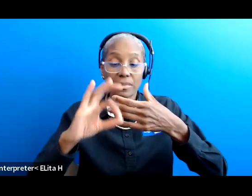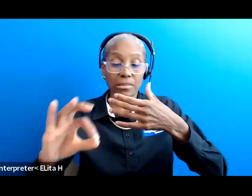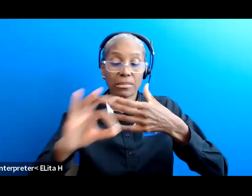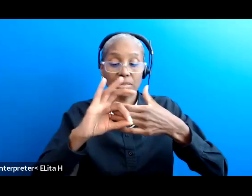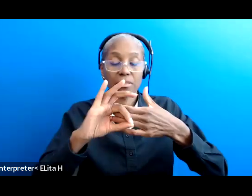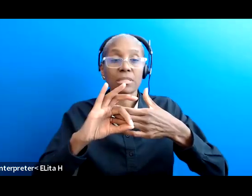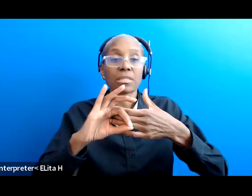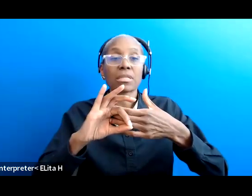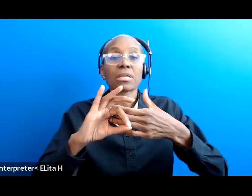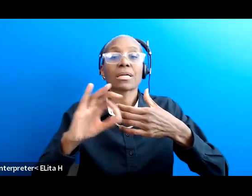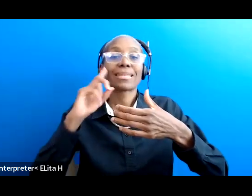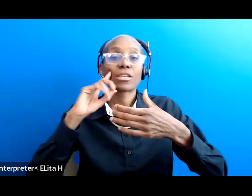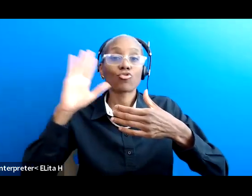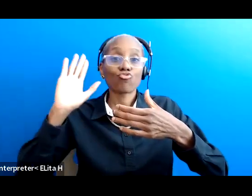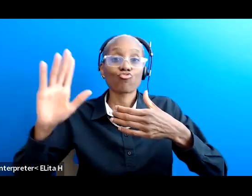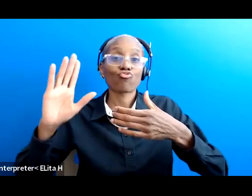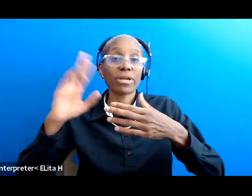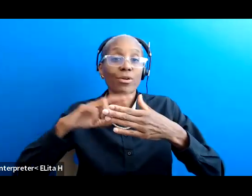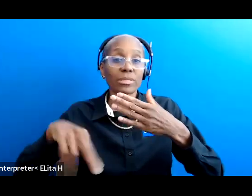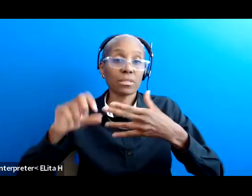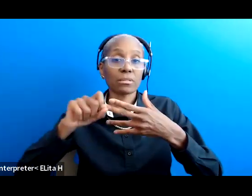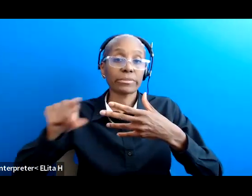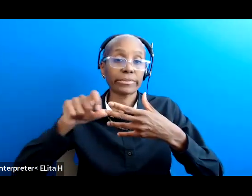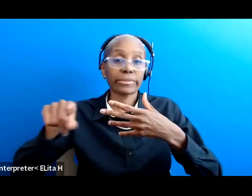getting excellent results with that, and they're still working with the